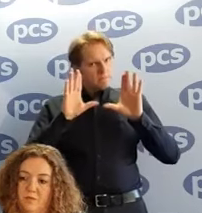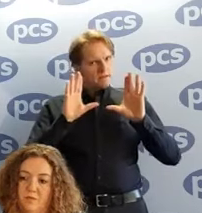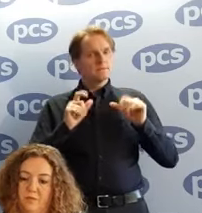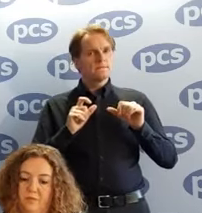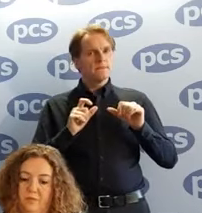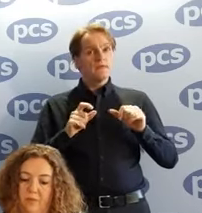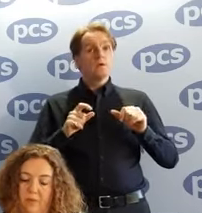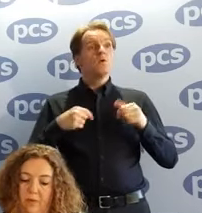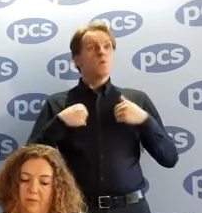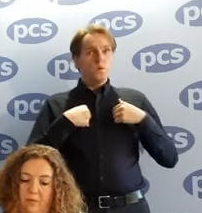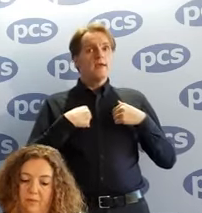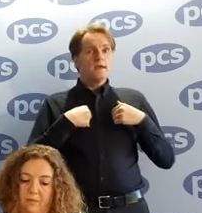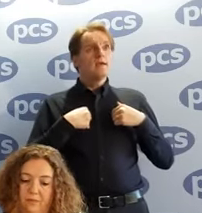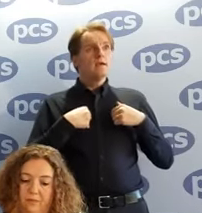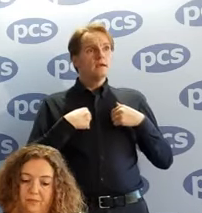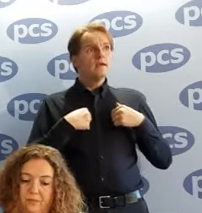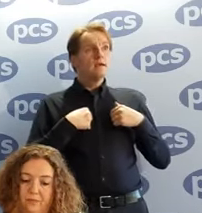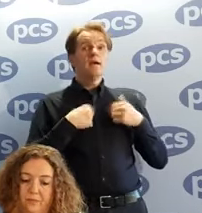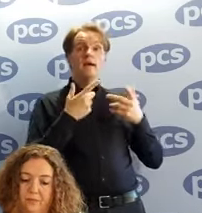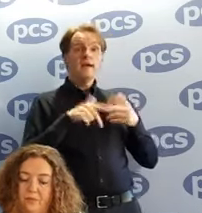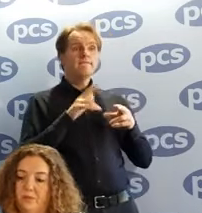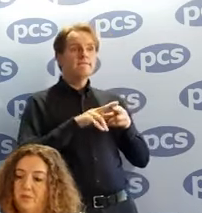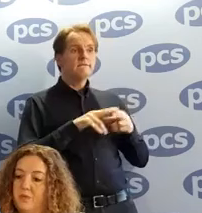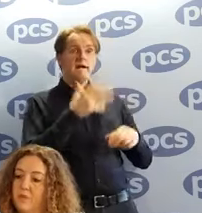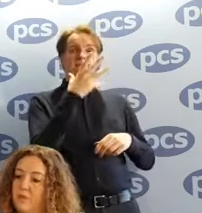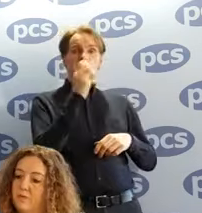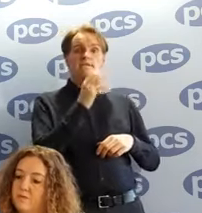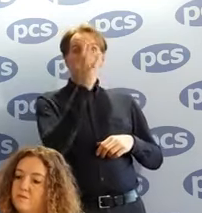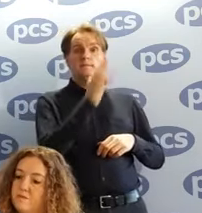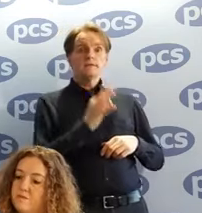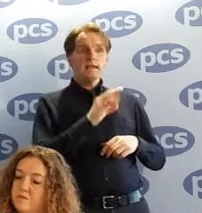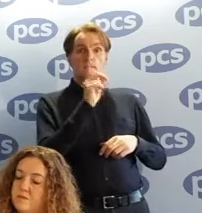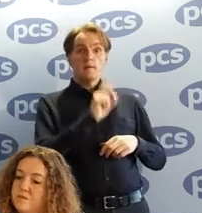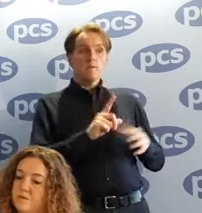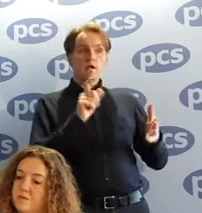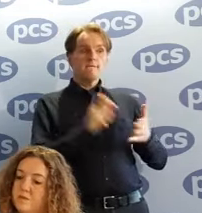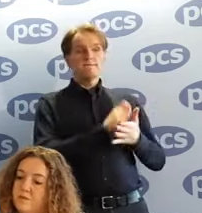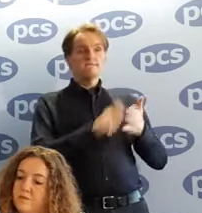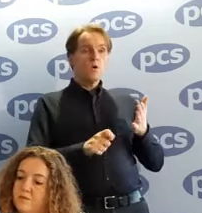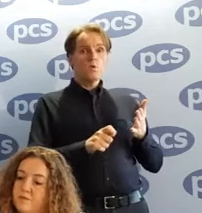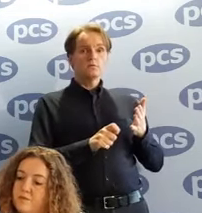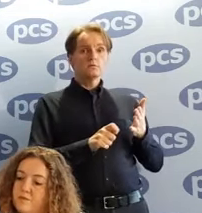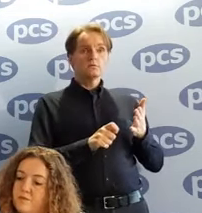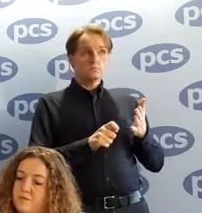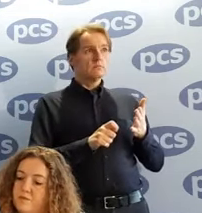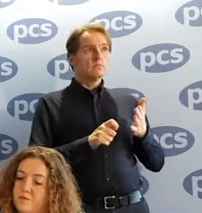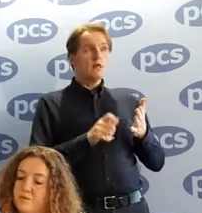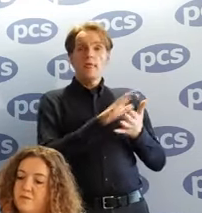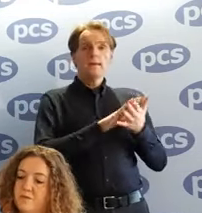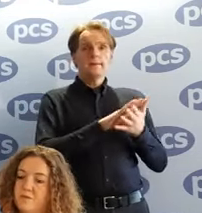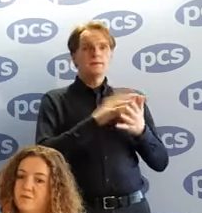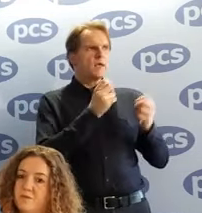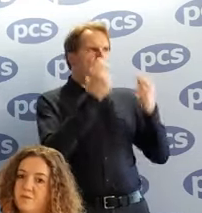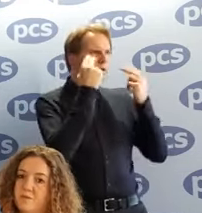prize of getting this 50% turnout in this ballot, is the ability to believe we can improve people's income and potentially their